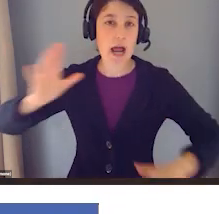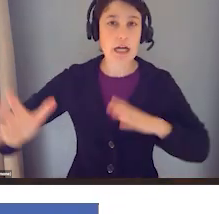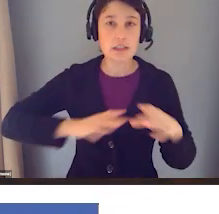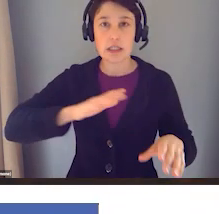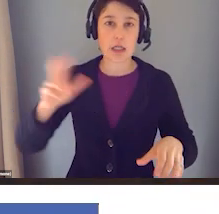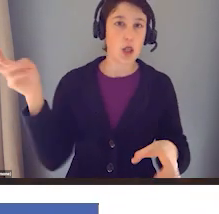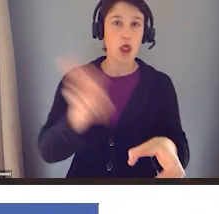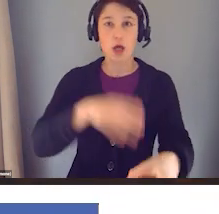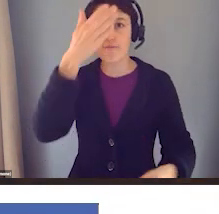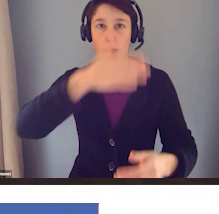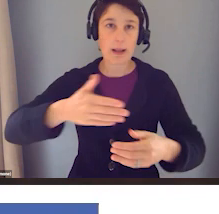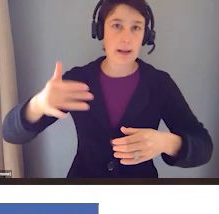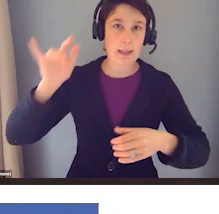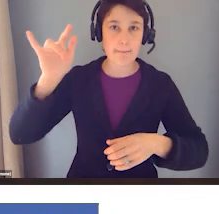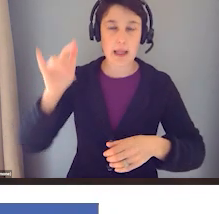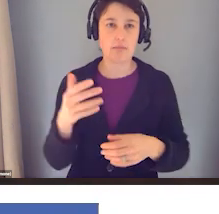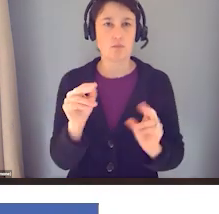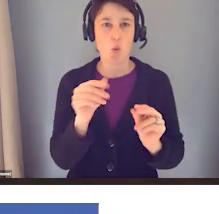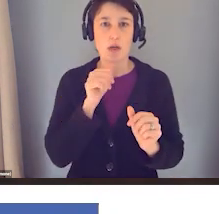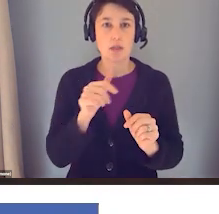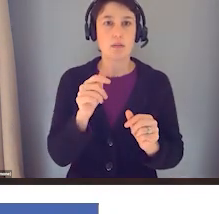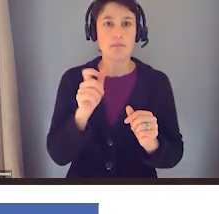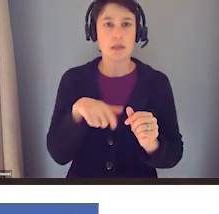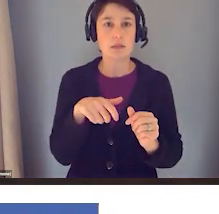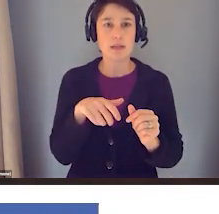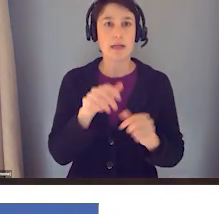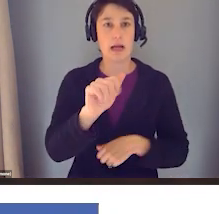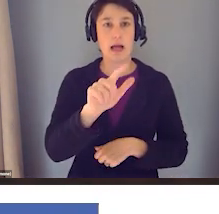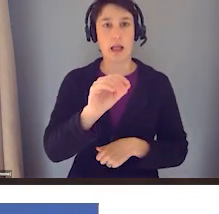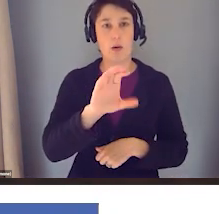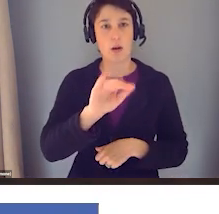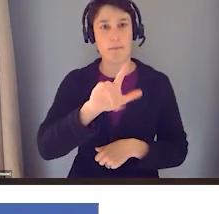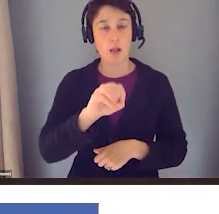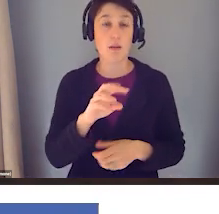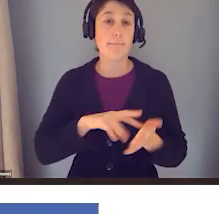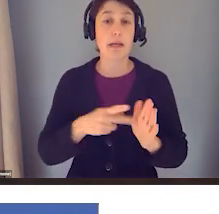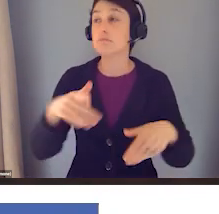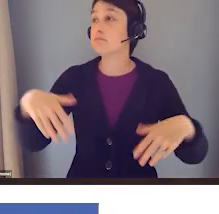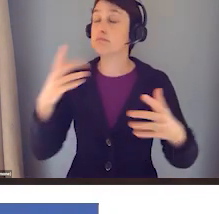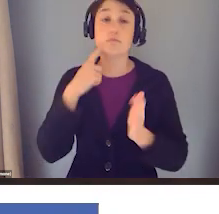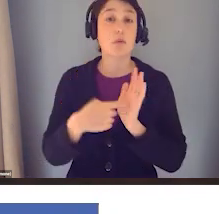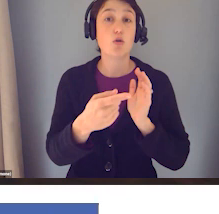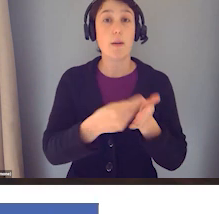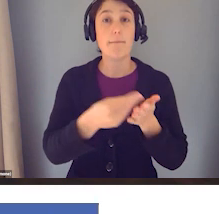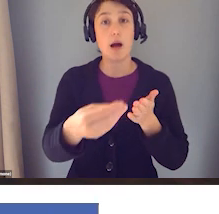So we are seeing this one a lot as well. If you buy a piece of equipment for an award, but it looks like you're using it